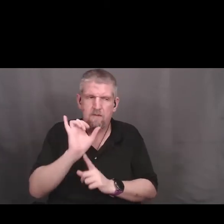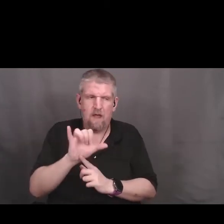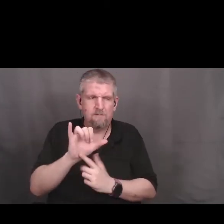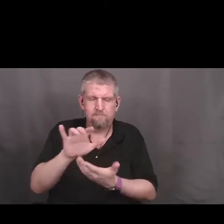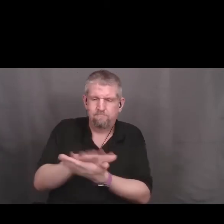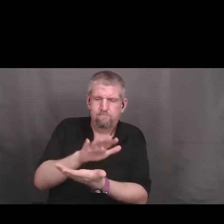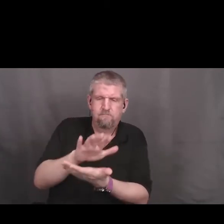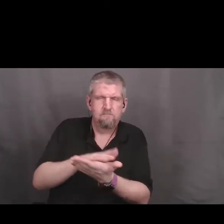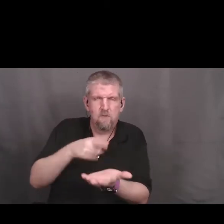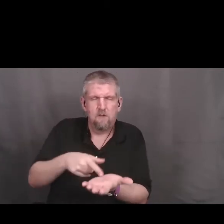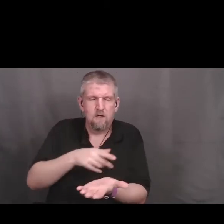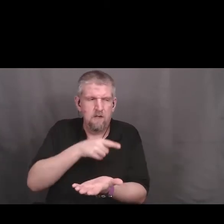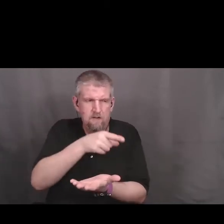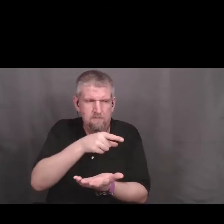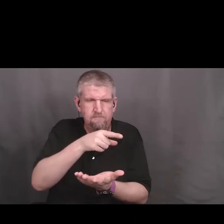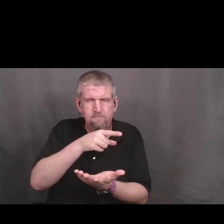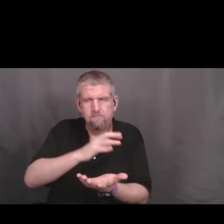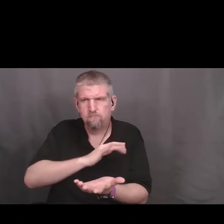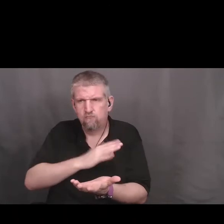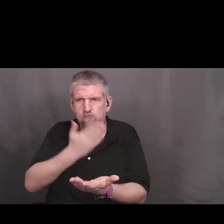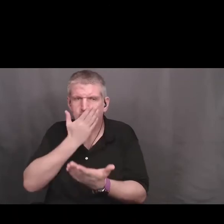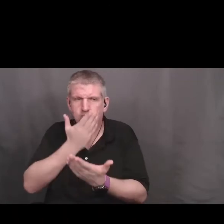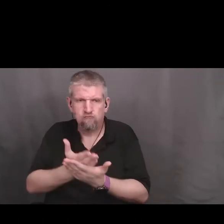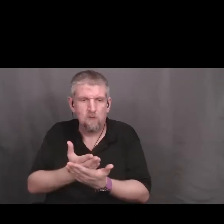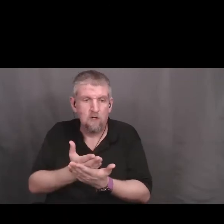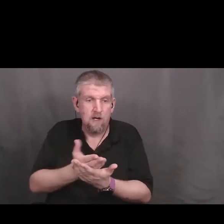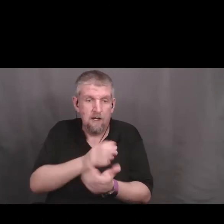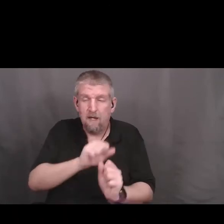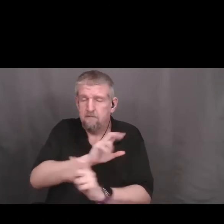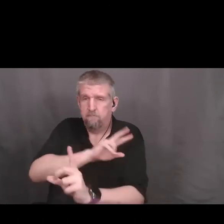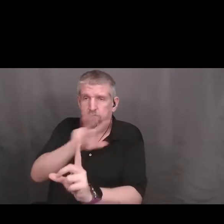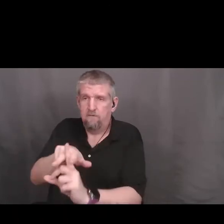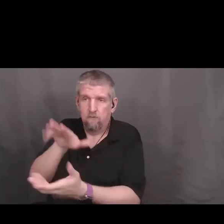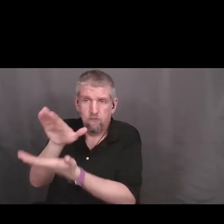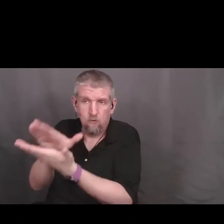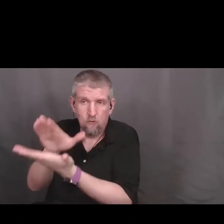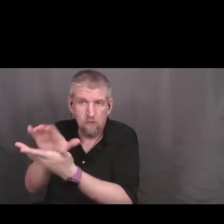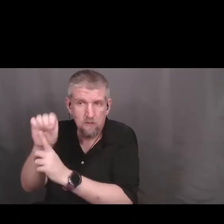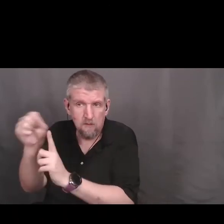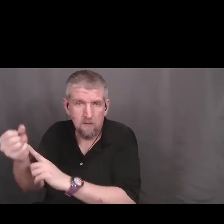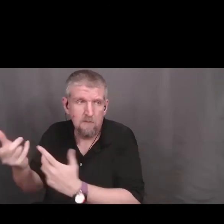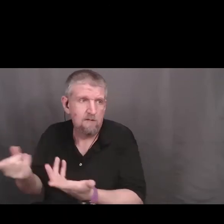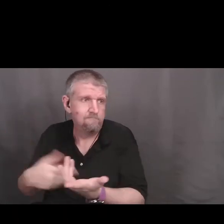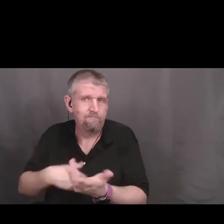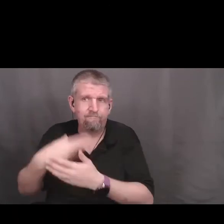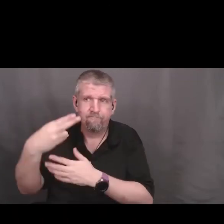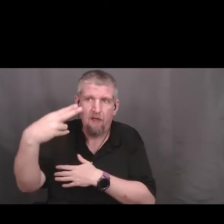to have, it can not only be used in a school situation, but it can also be used in hospitals like medical